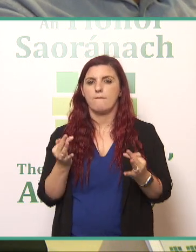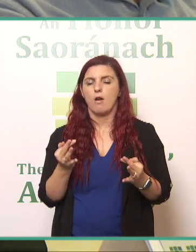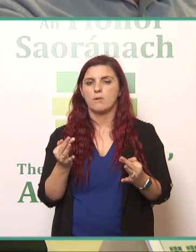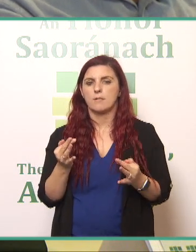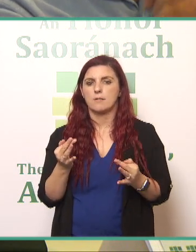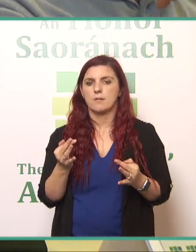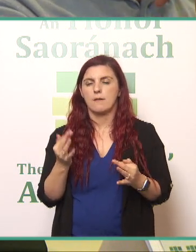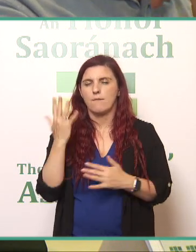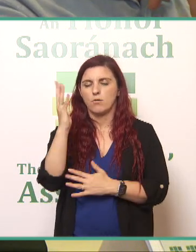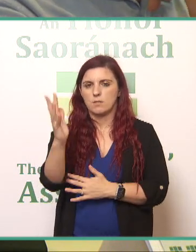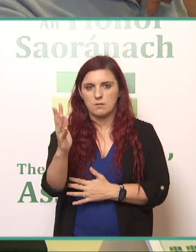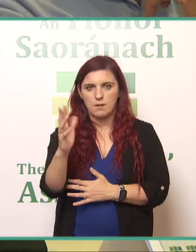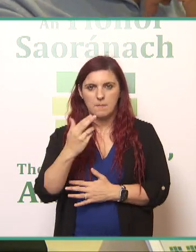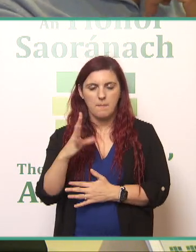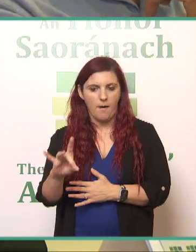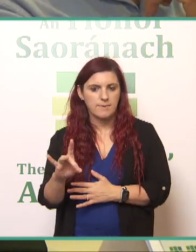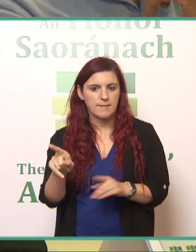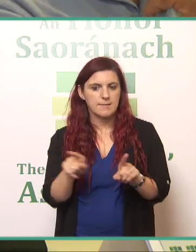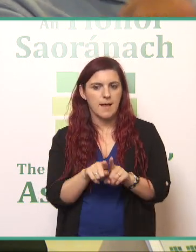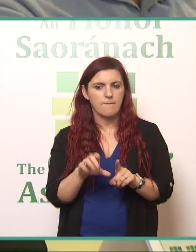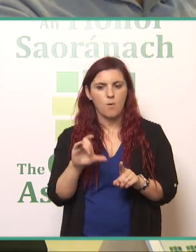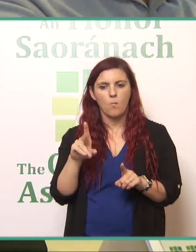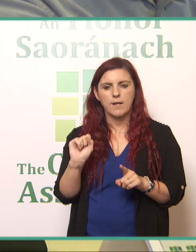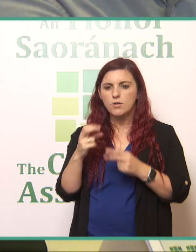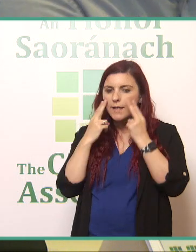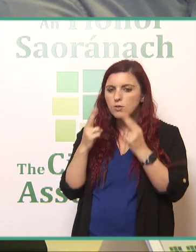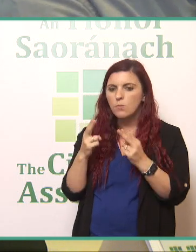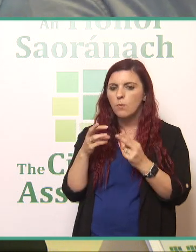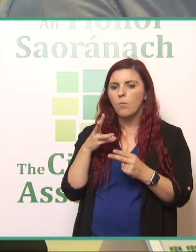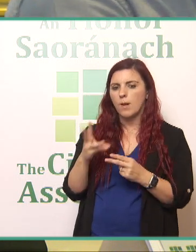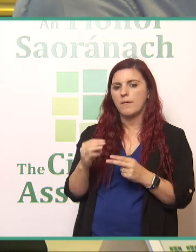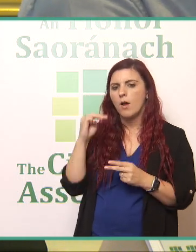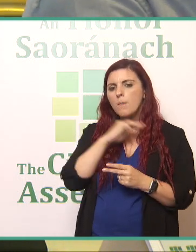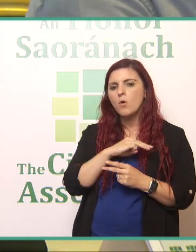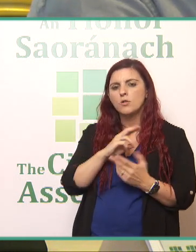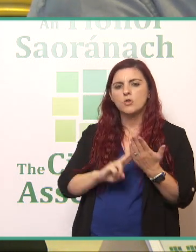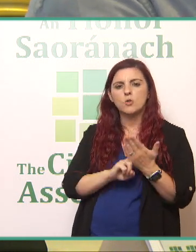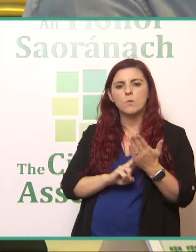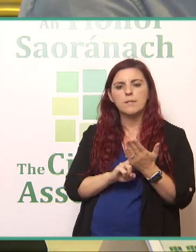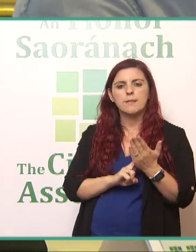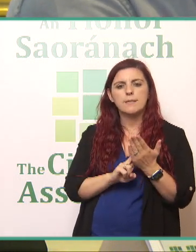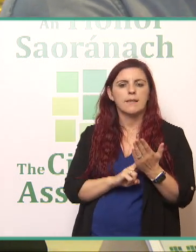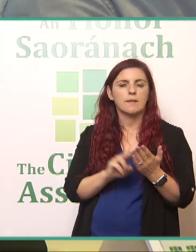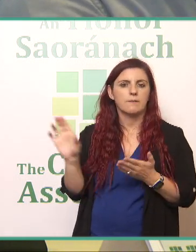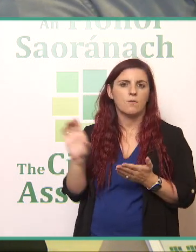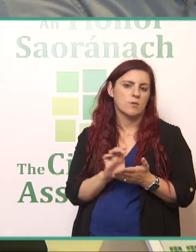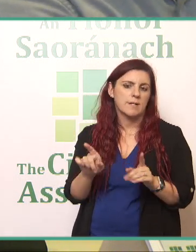that year in heads up this is going to be very important for setup into this ESG funding to be able to do some of this redesign.